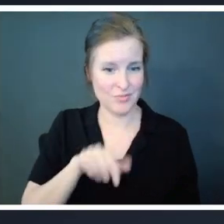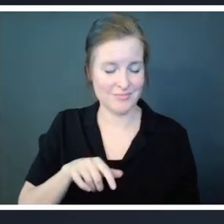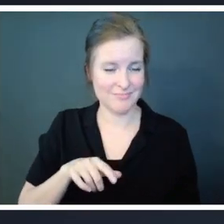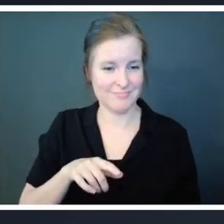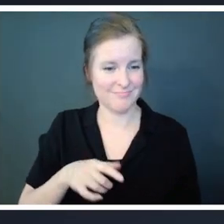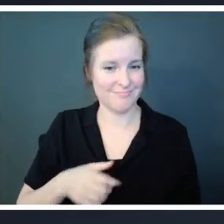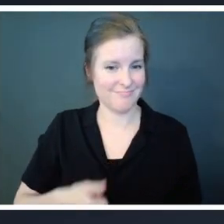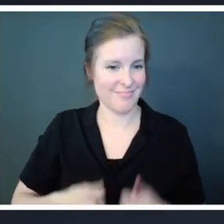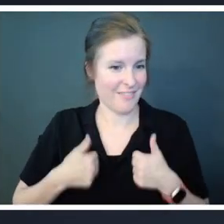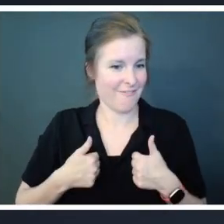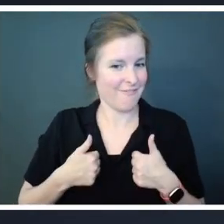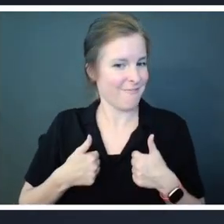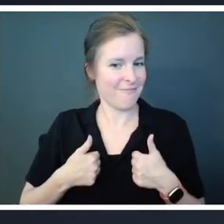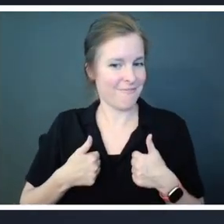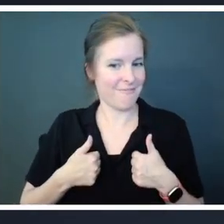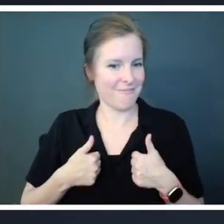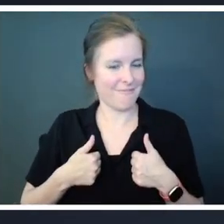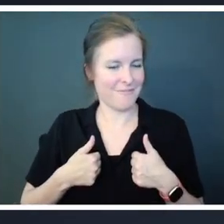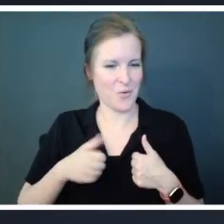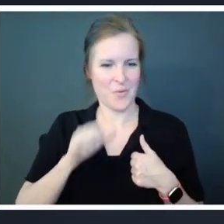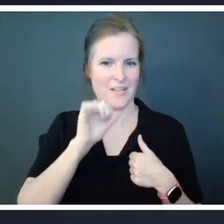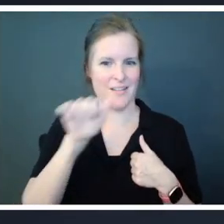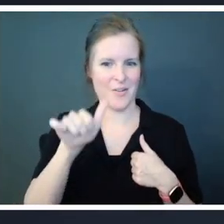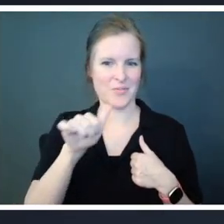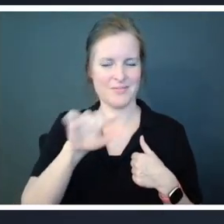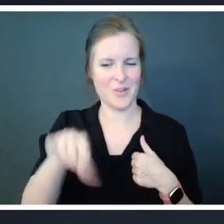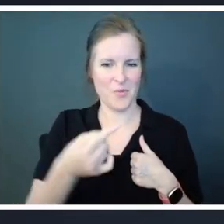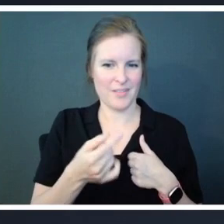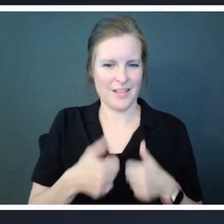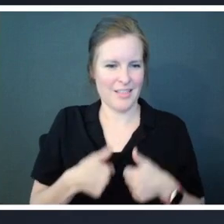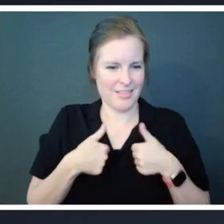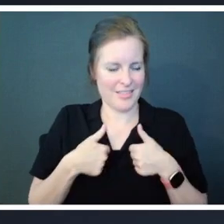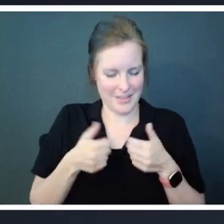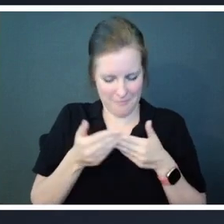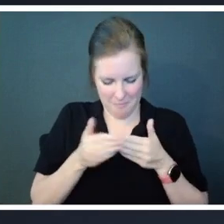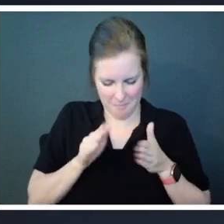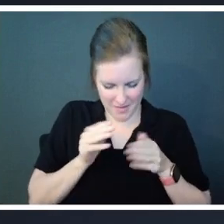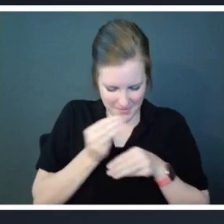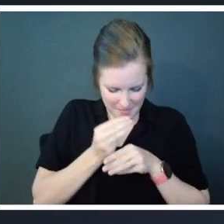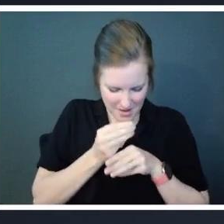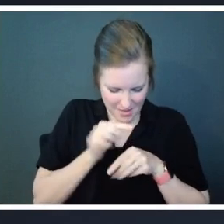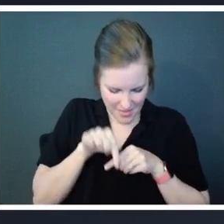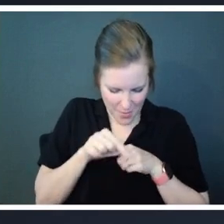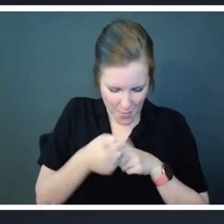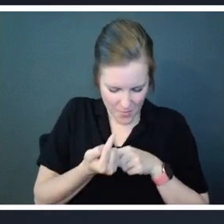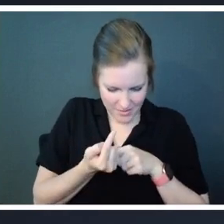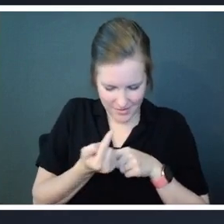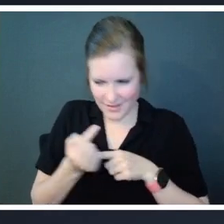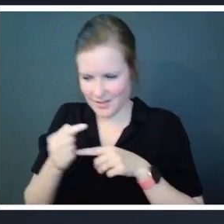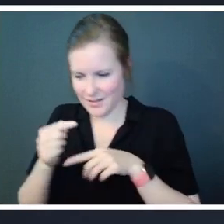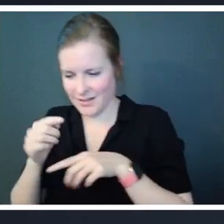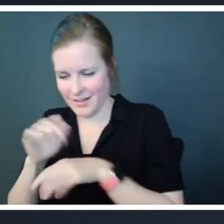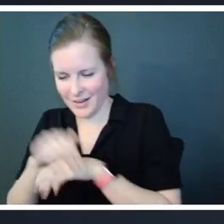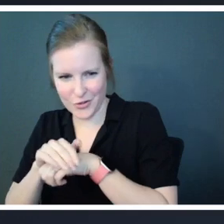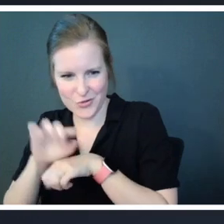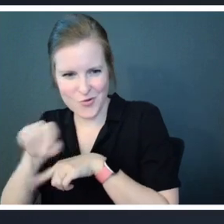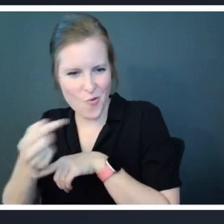like, live in these little boxes of, you know, math and English and, you know, out in the real world, so that's -- Beth Evans: